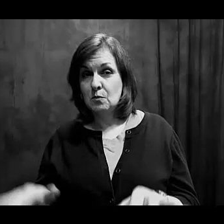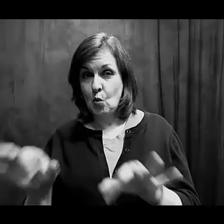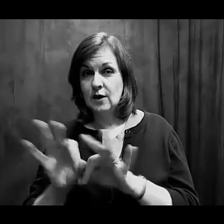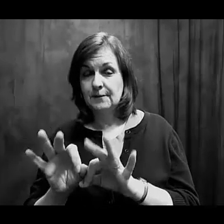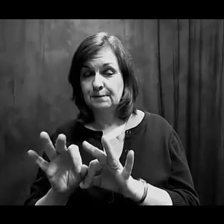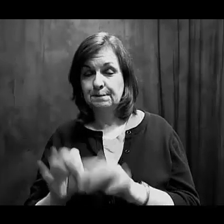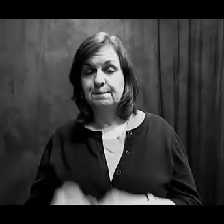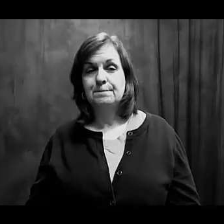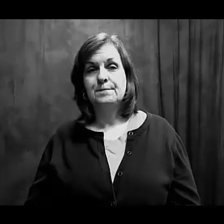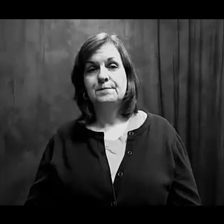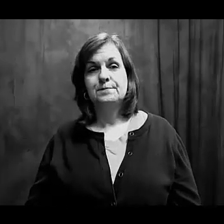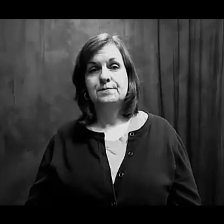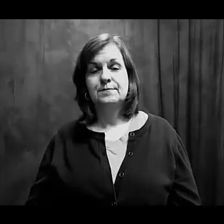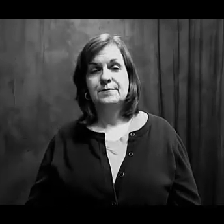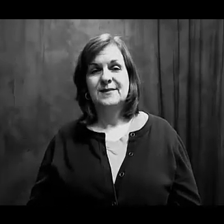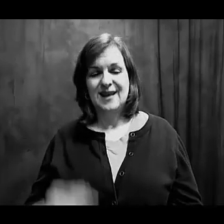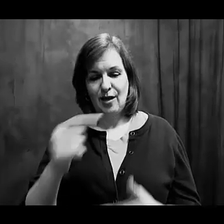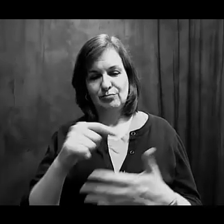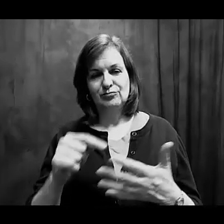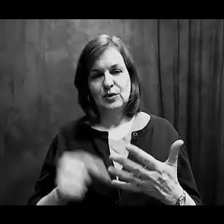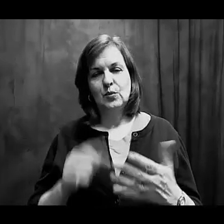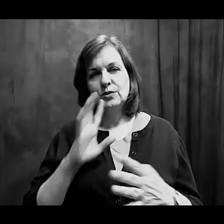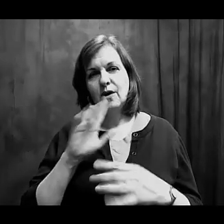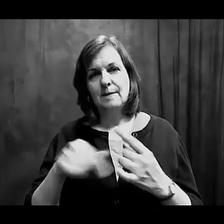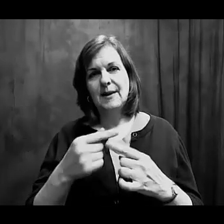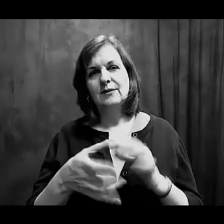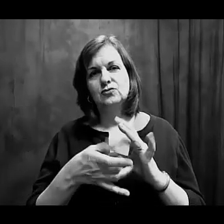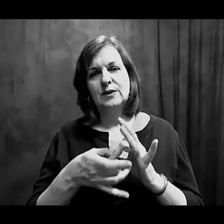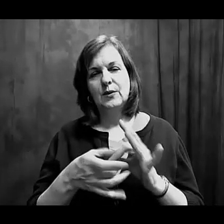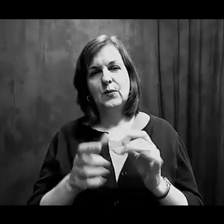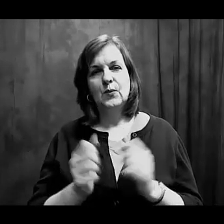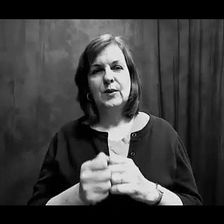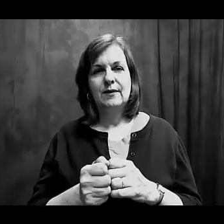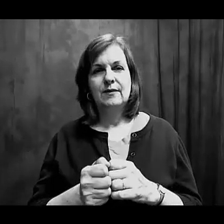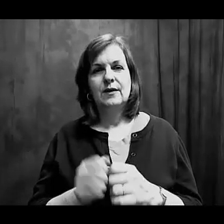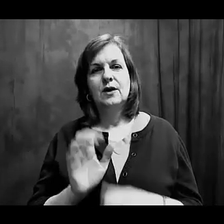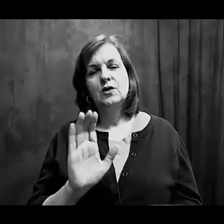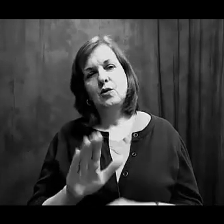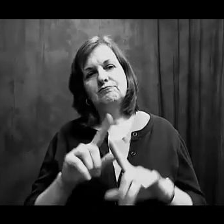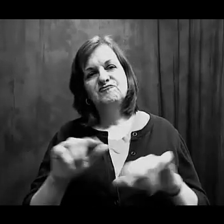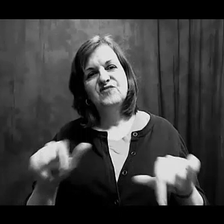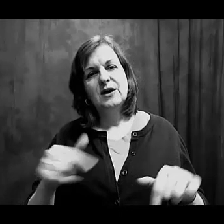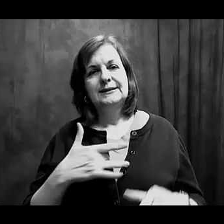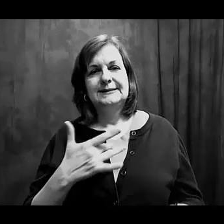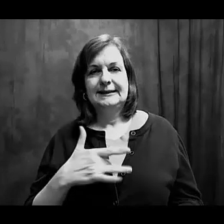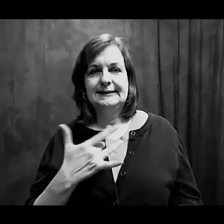we will talk about all of these as they associate with your different senses but let's think